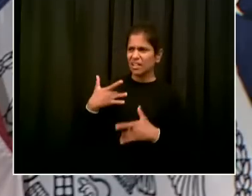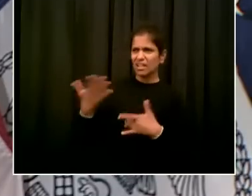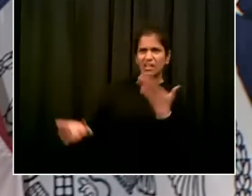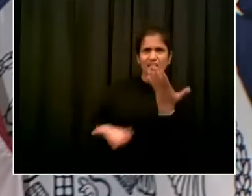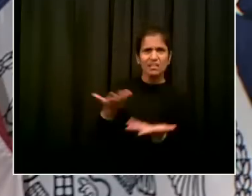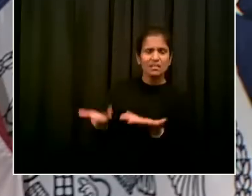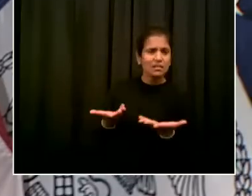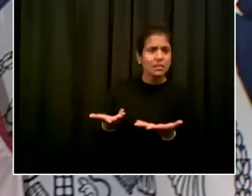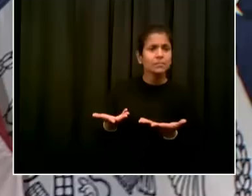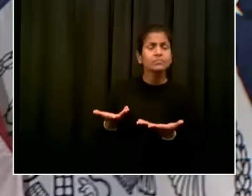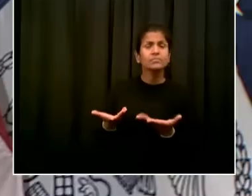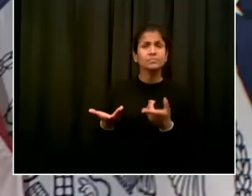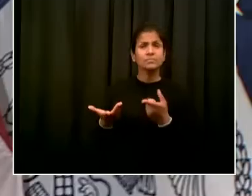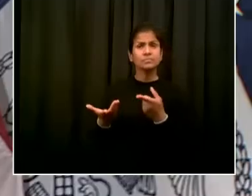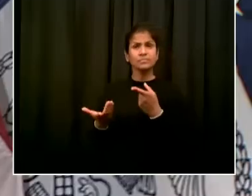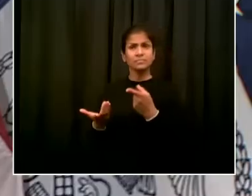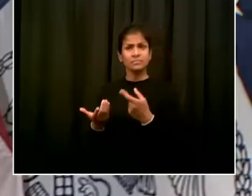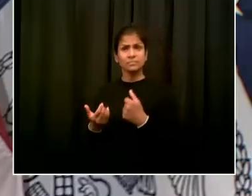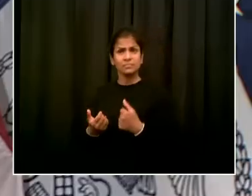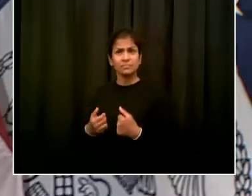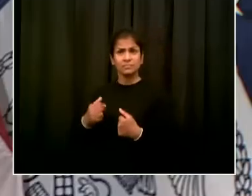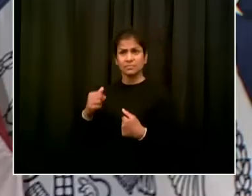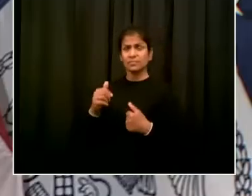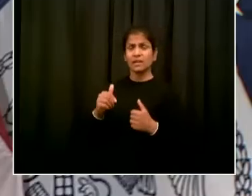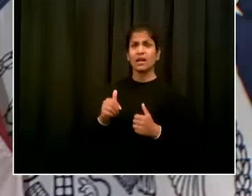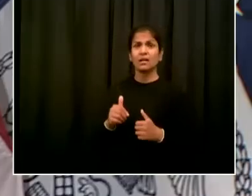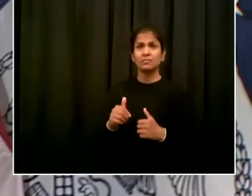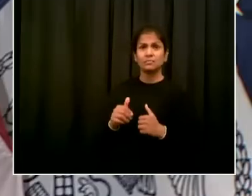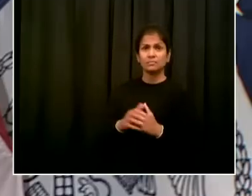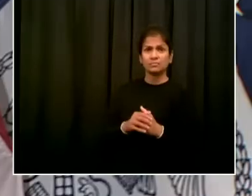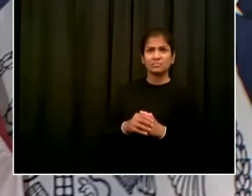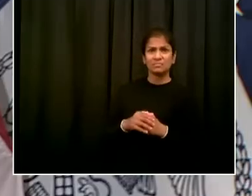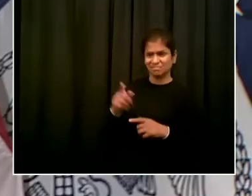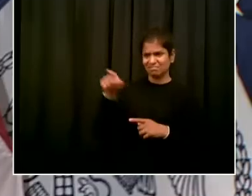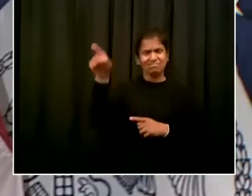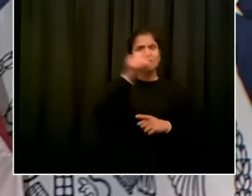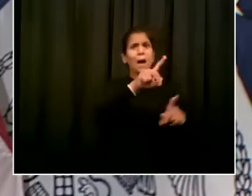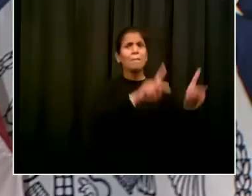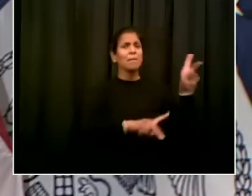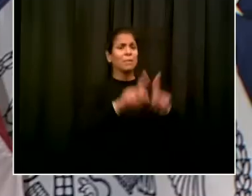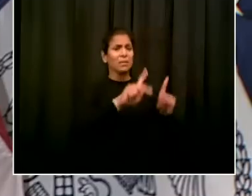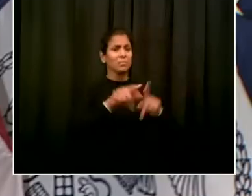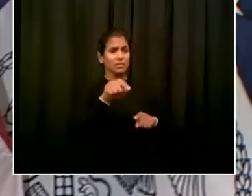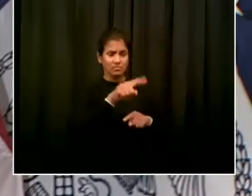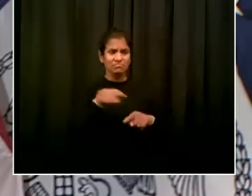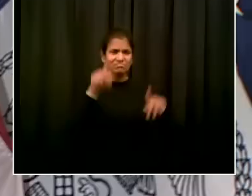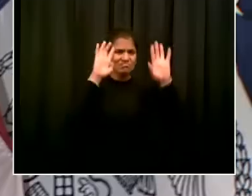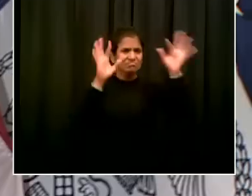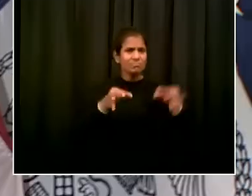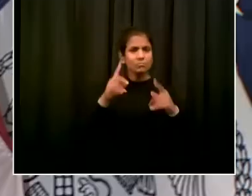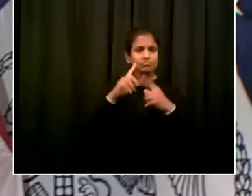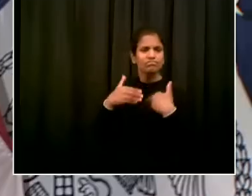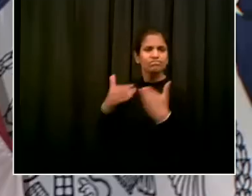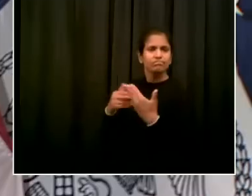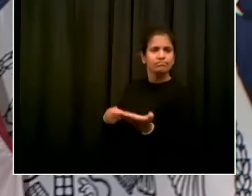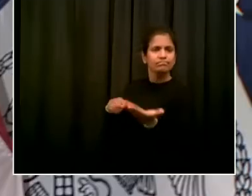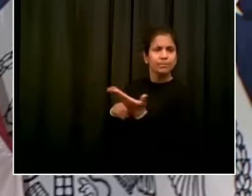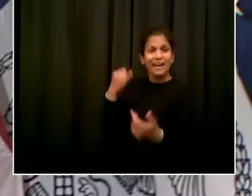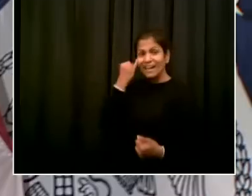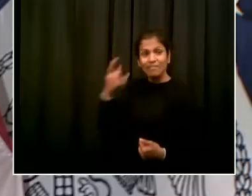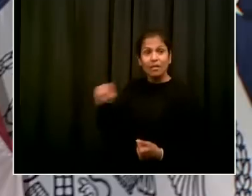CONNTRADDTICOORY